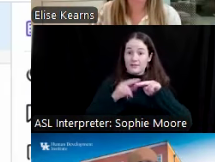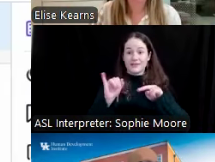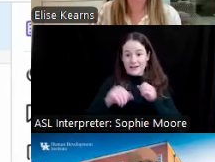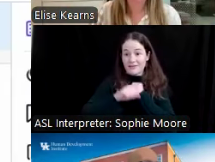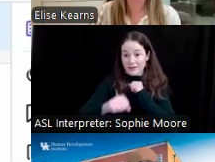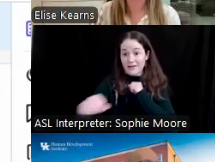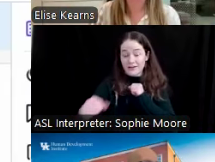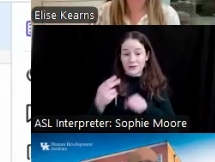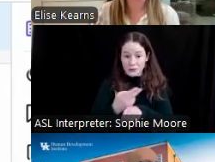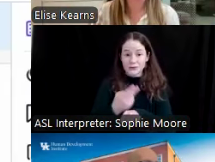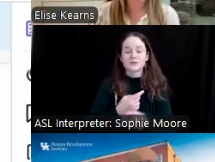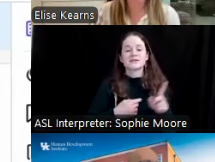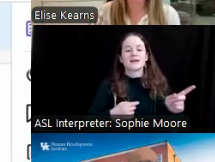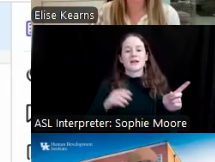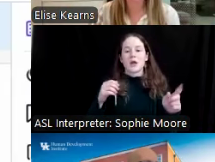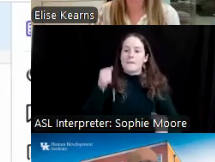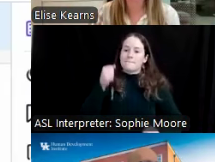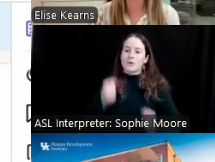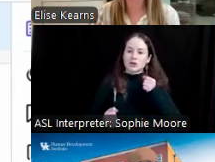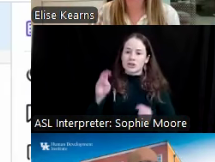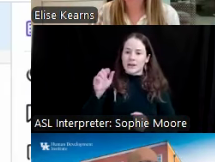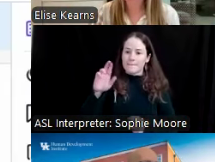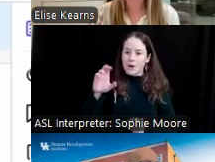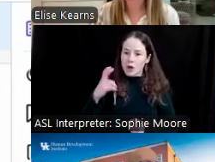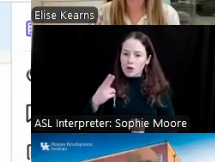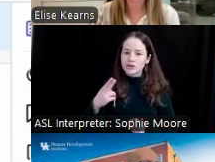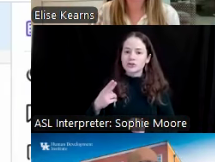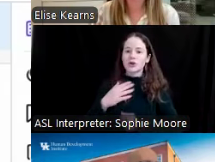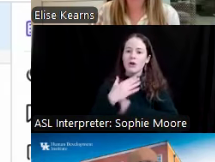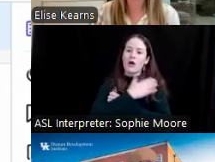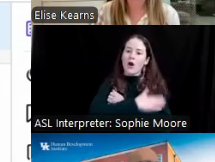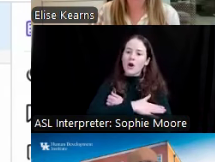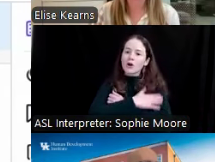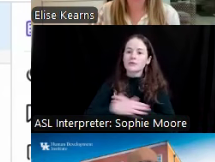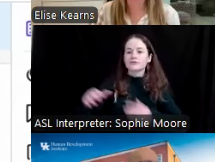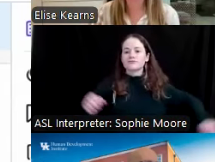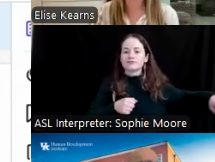Here's some marching activity, swinging your arms. So, I'm not going to go through all of these, but this one is